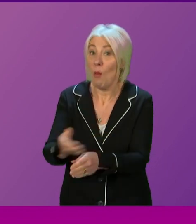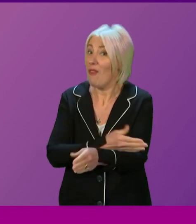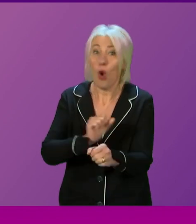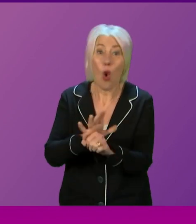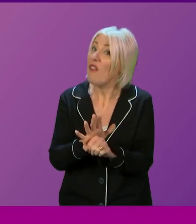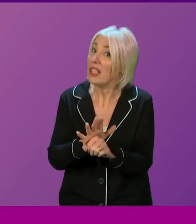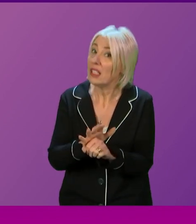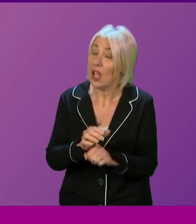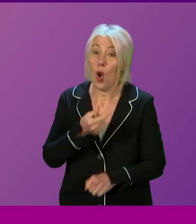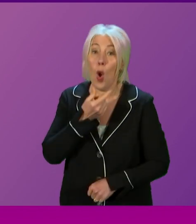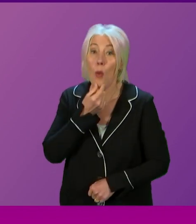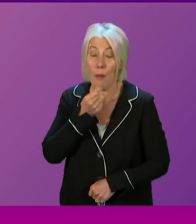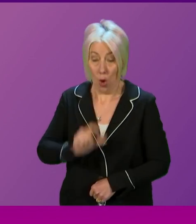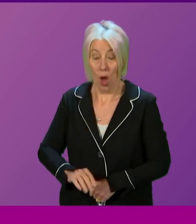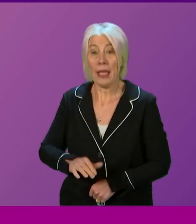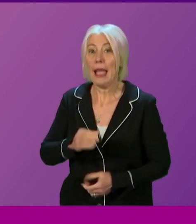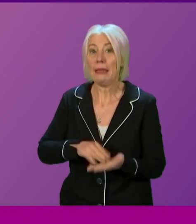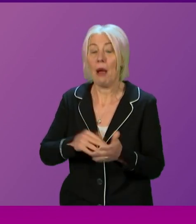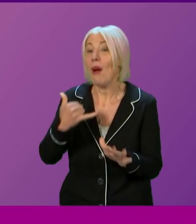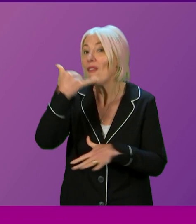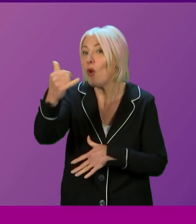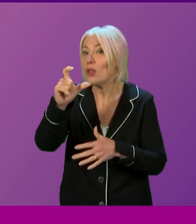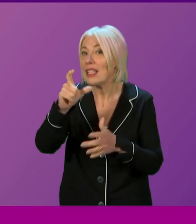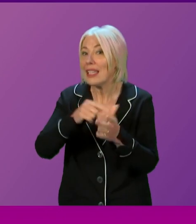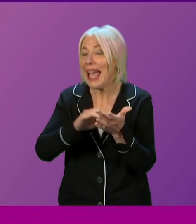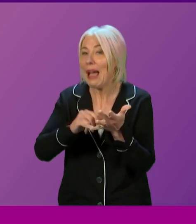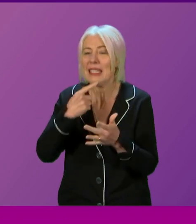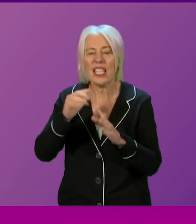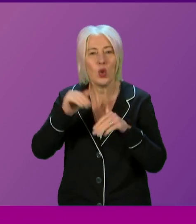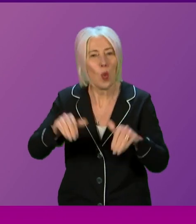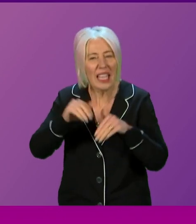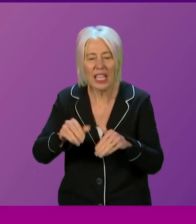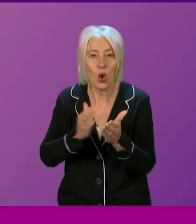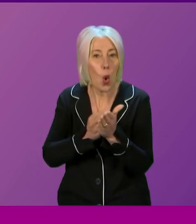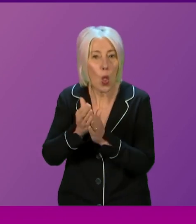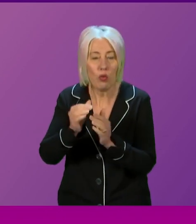When Charlie’s mother phoned CAMHS, she was told that it was still working through cases from 2018.